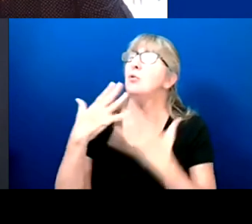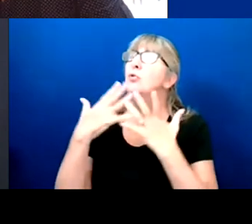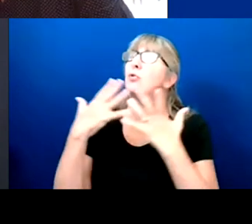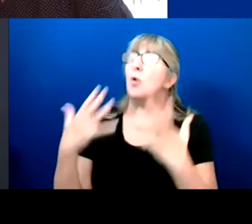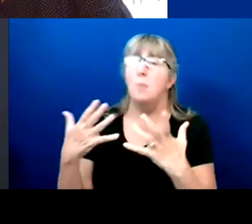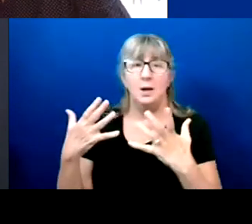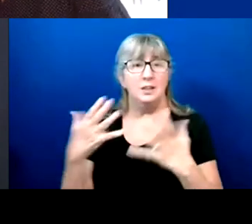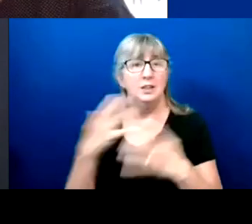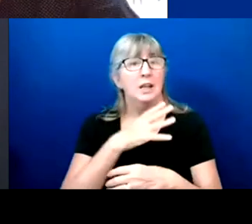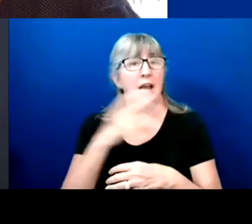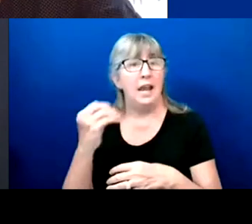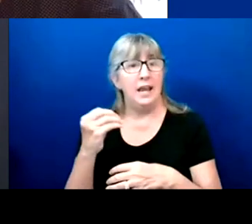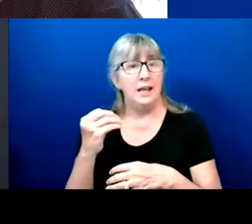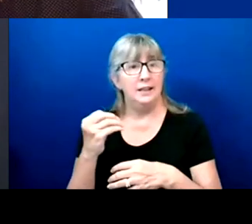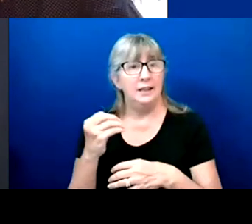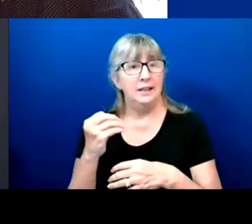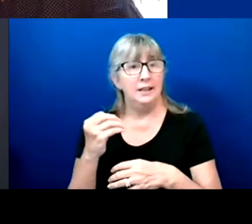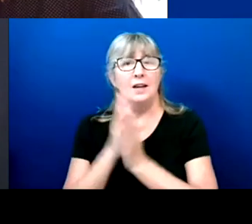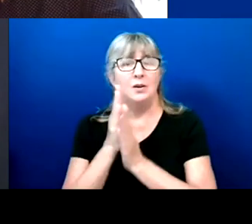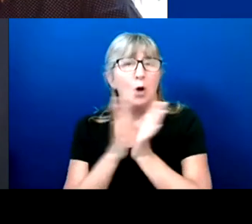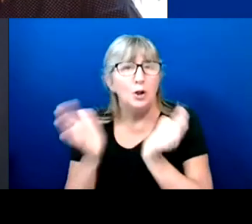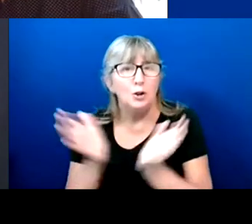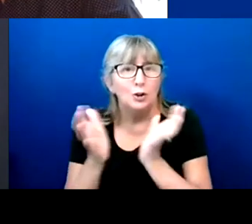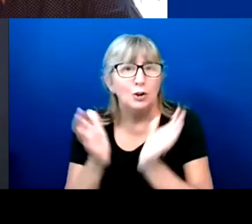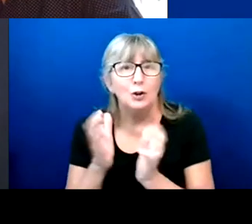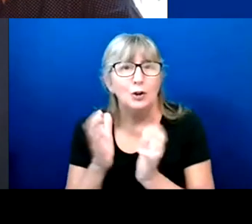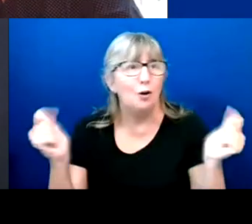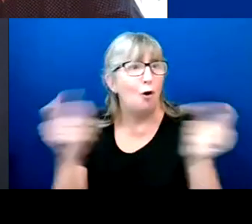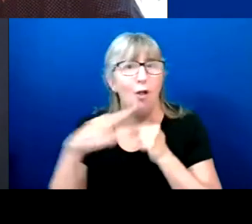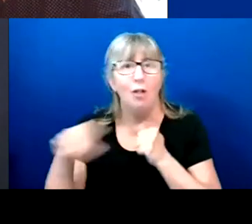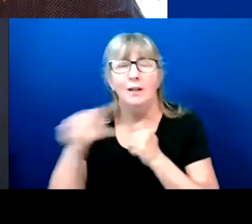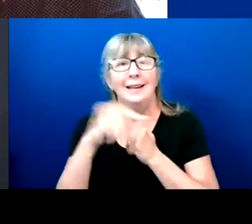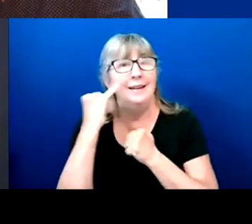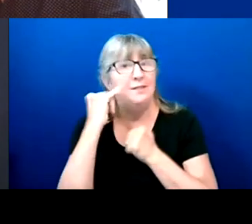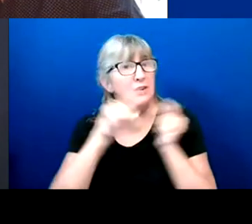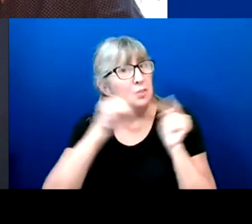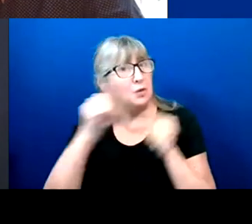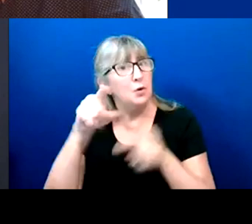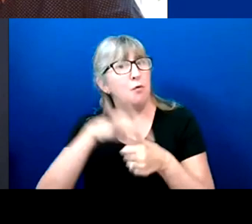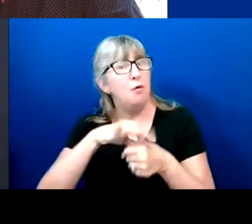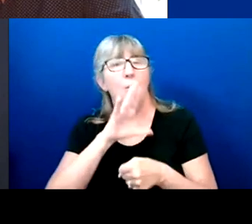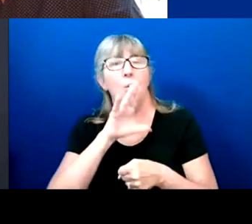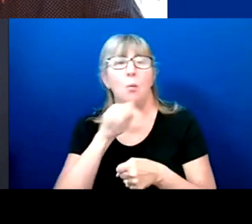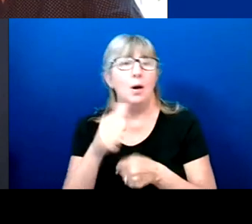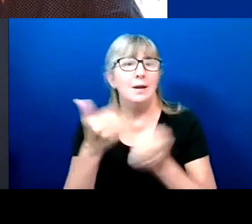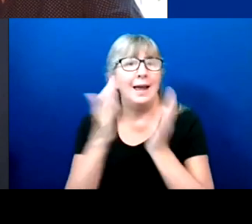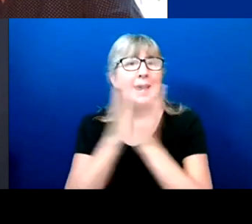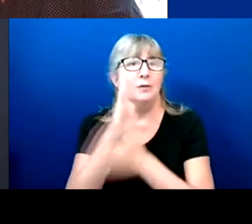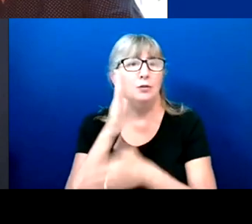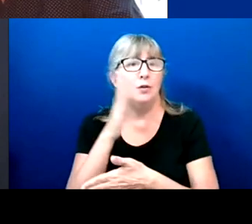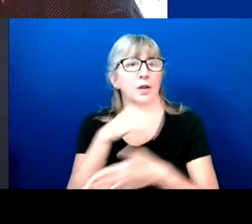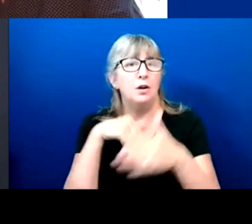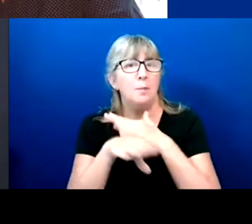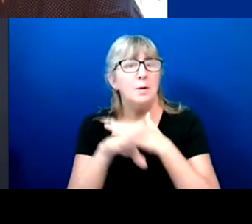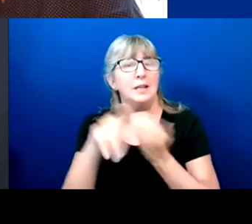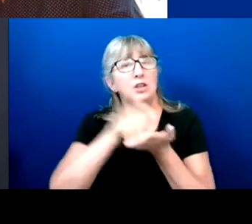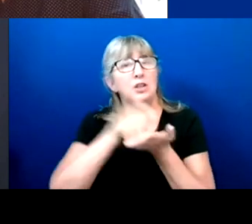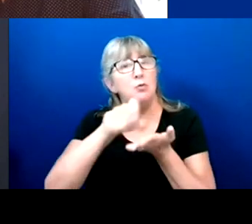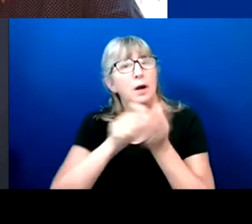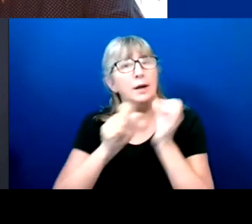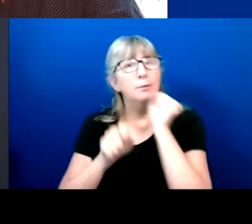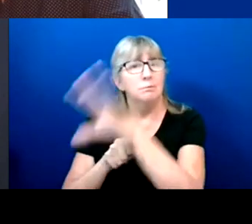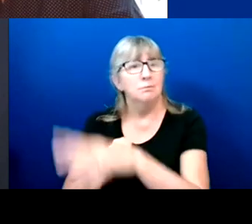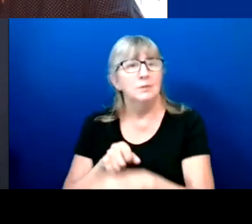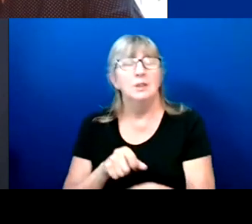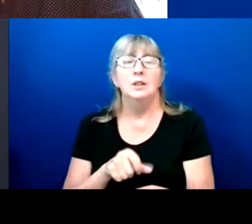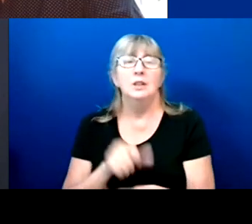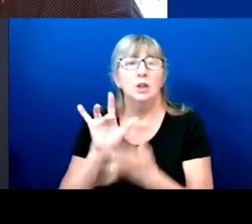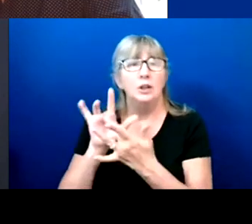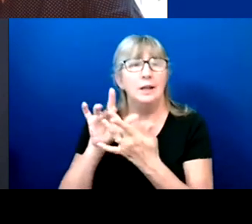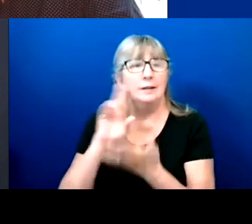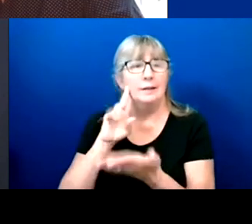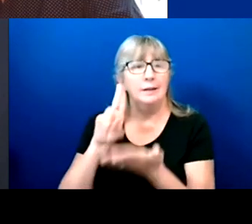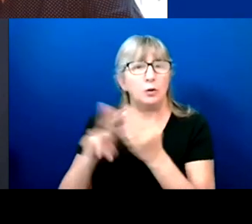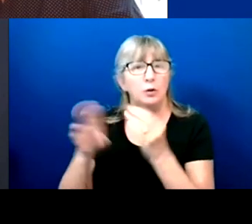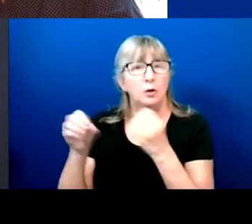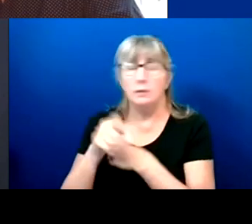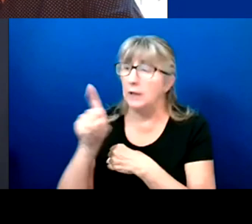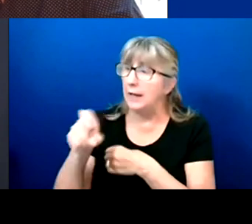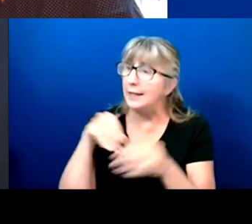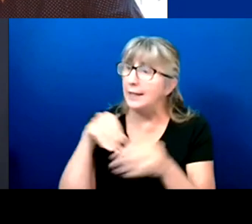And you're going to vote, reach out to the secretary's office and say this is the accommodation